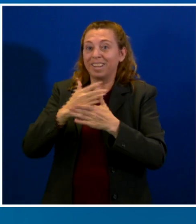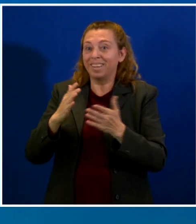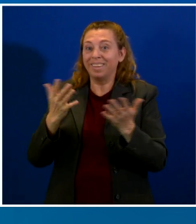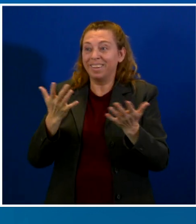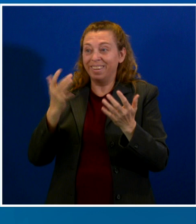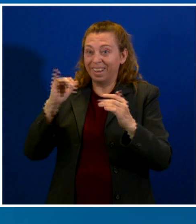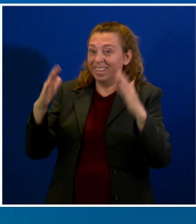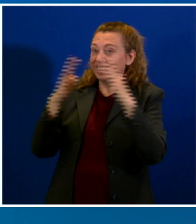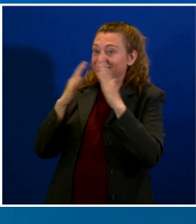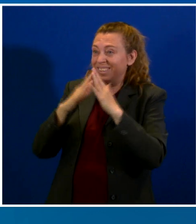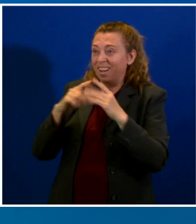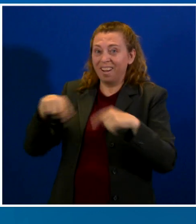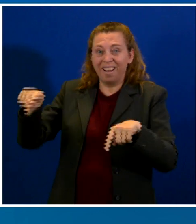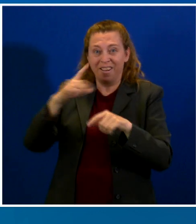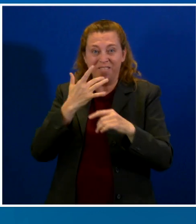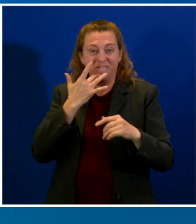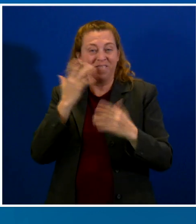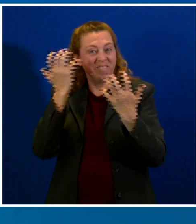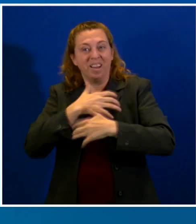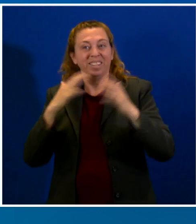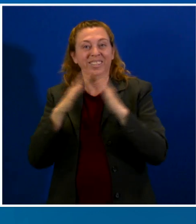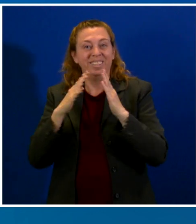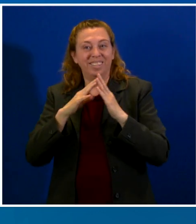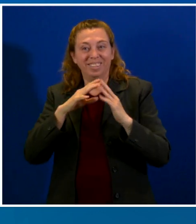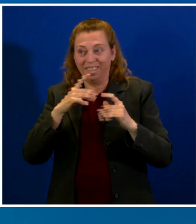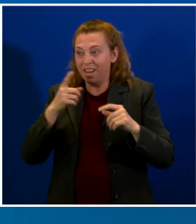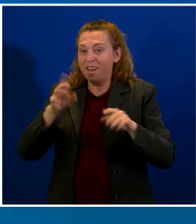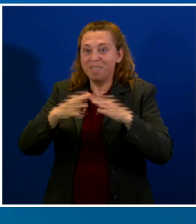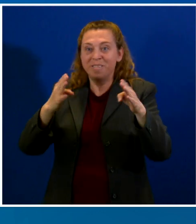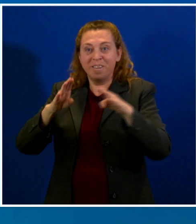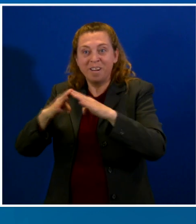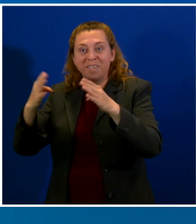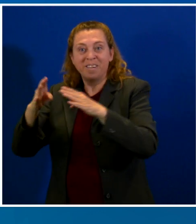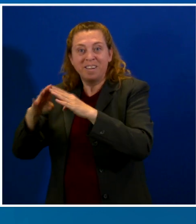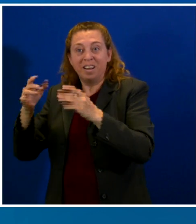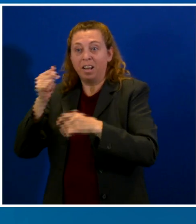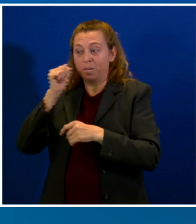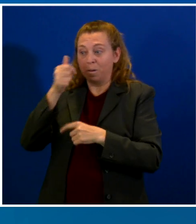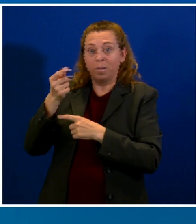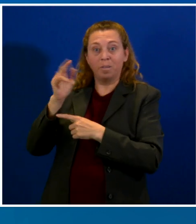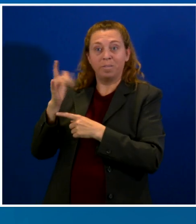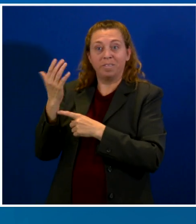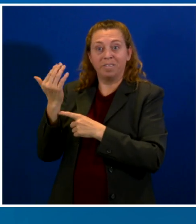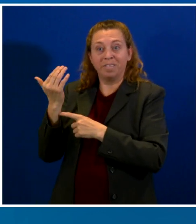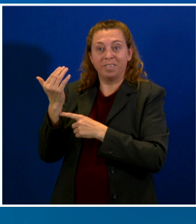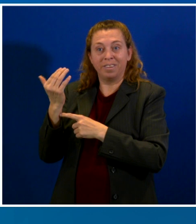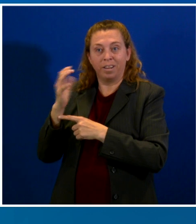reopening. Tomorrow, April 15. the Clark County Historical Museum in